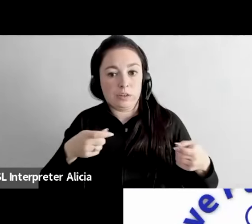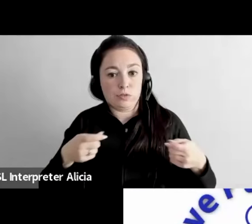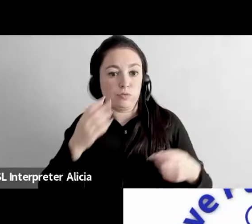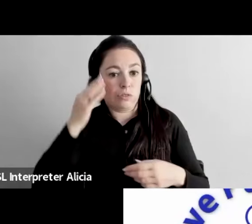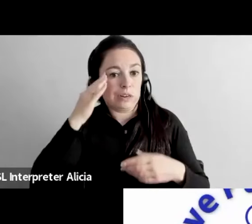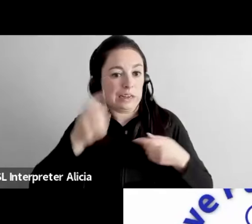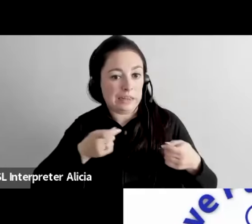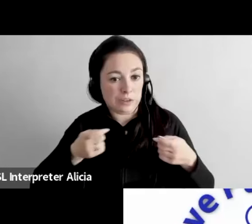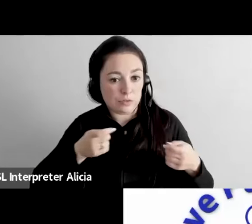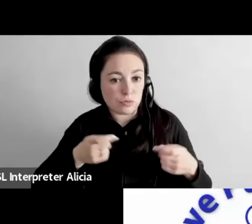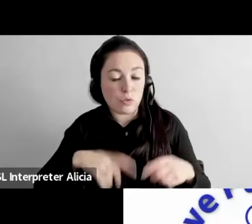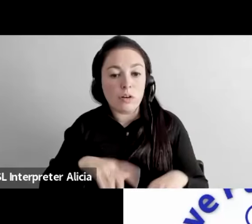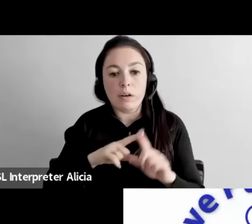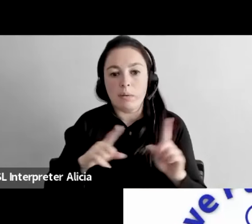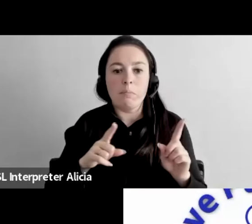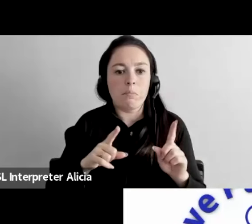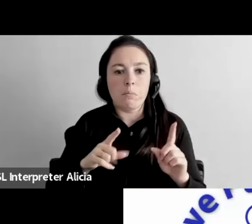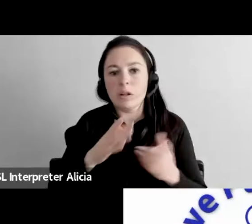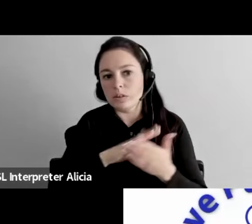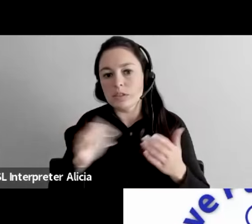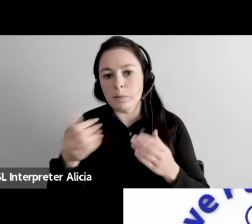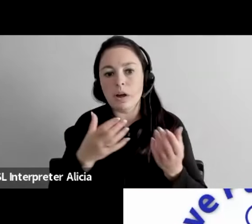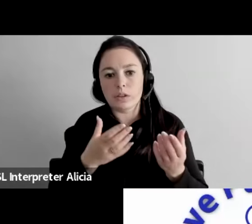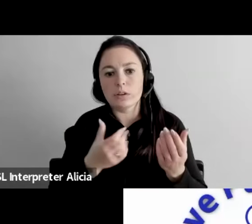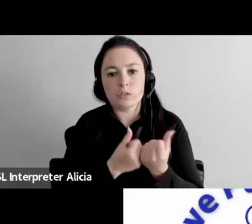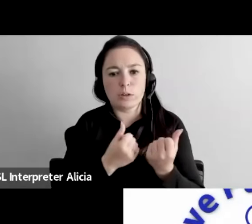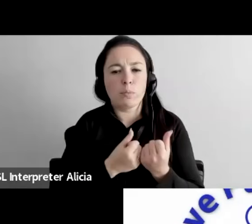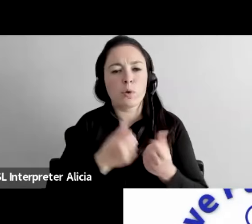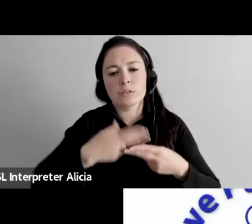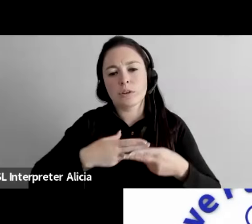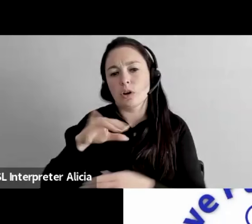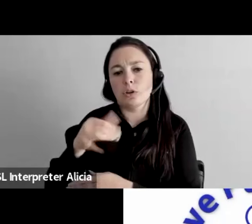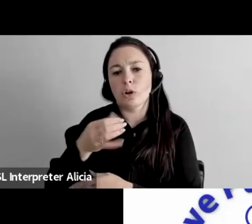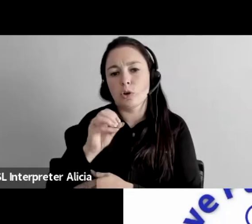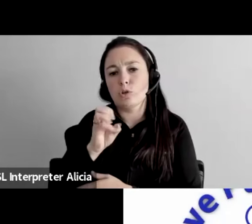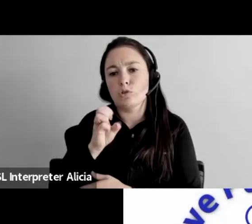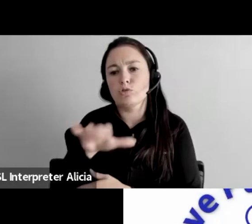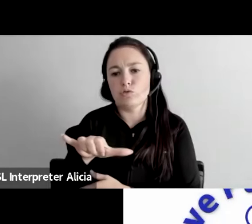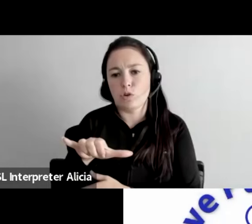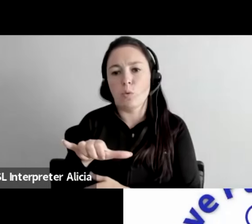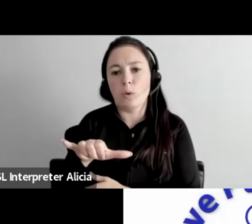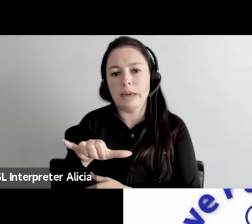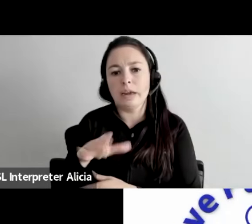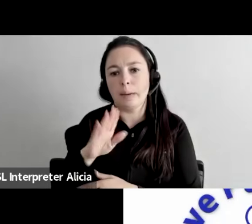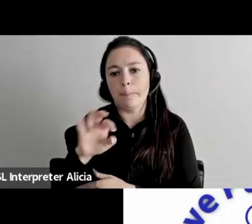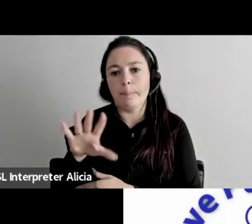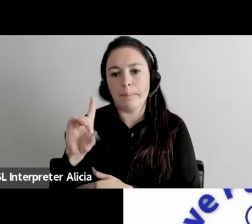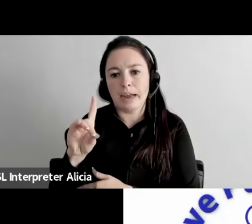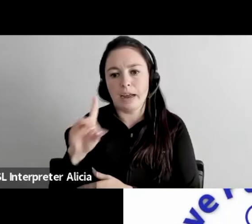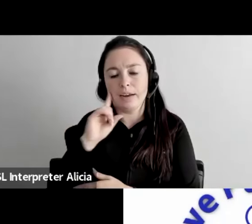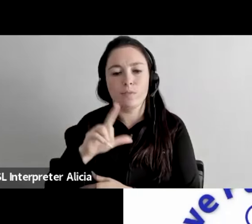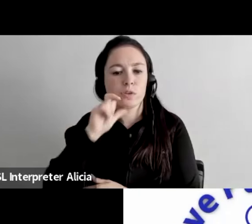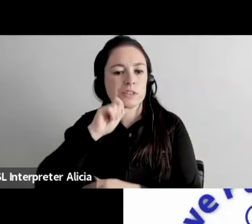are really great supports such as the joey band that's used for skin to skin when Elizabeth showed